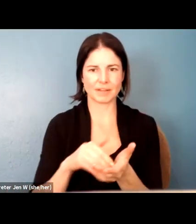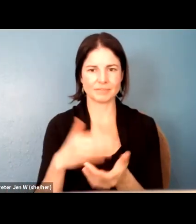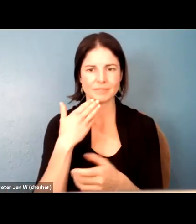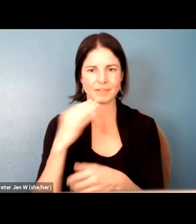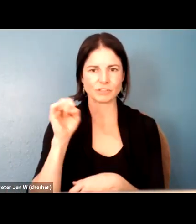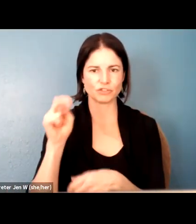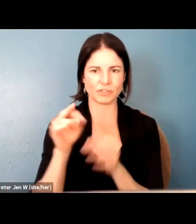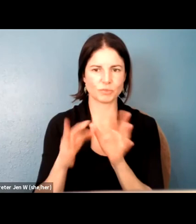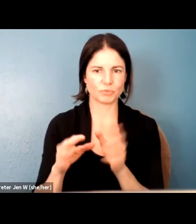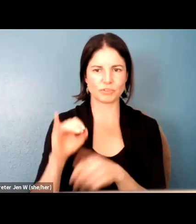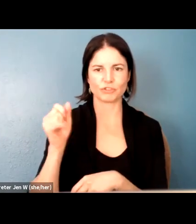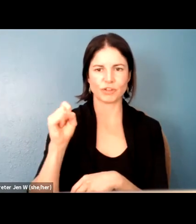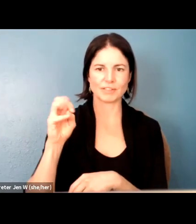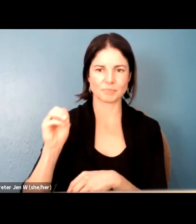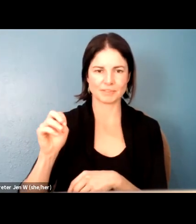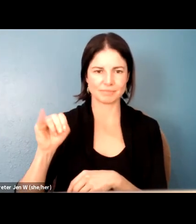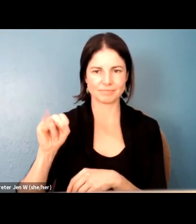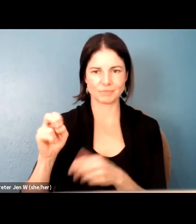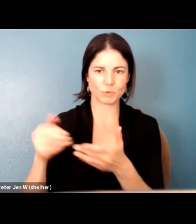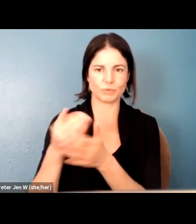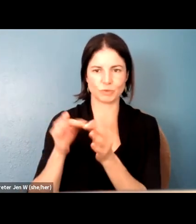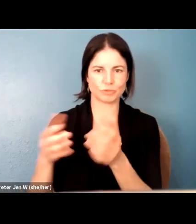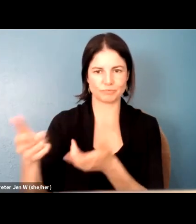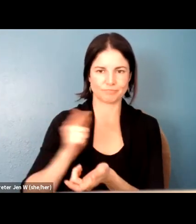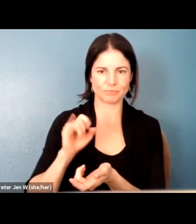Jasmine and over to Jen. Thank you, Jen. This racial trade off.